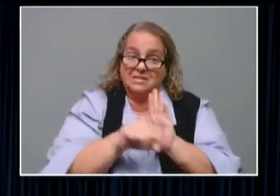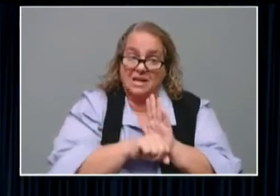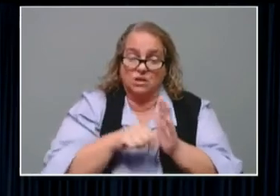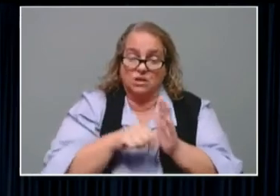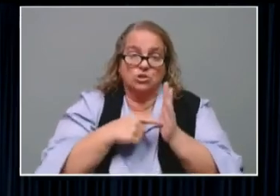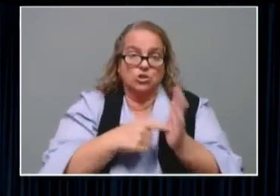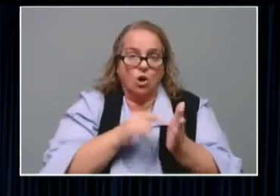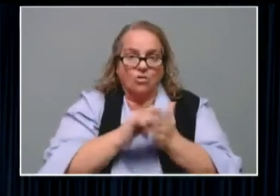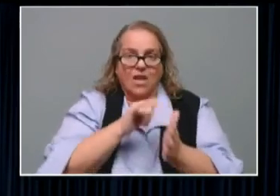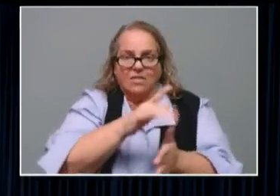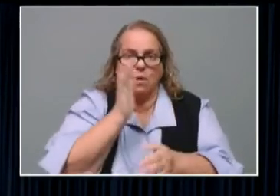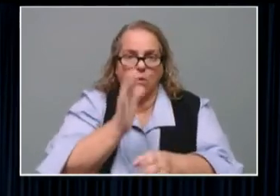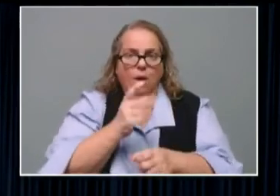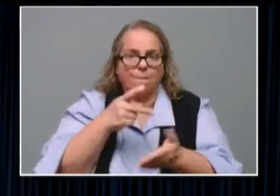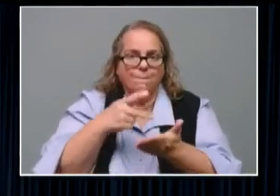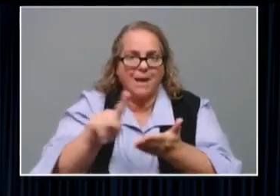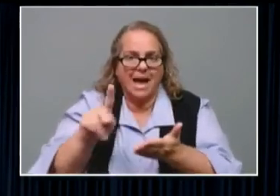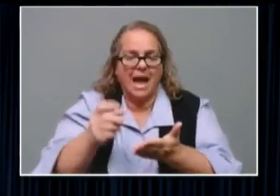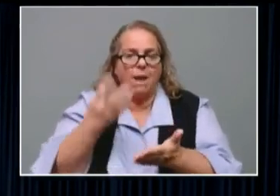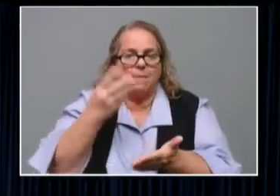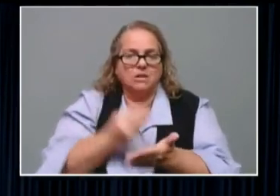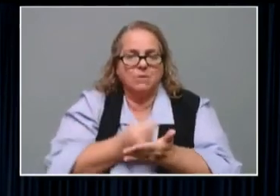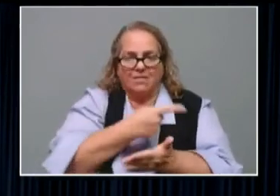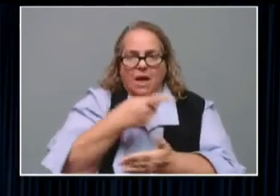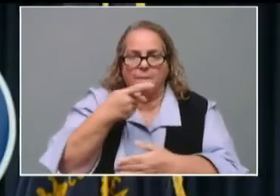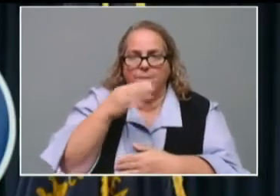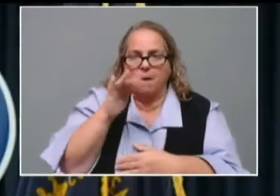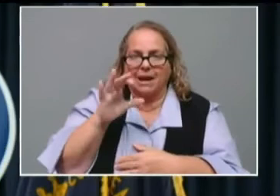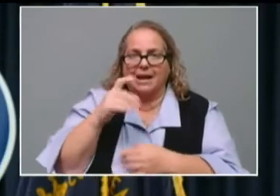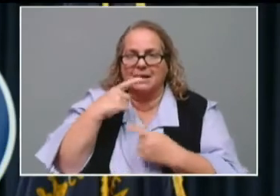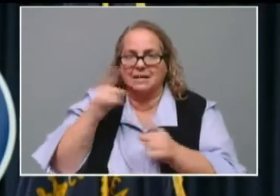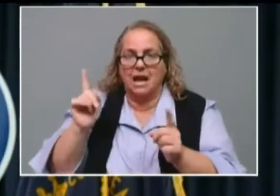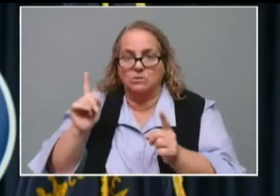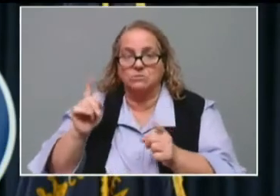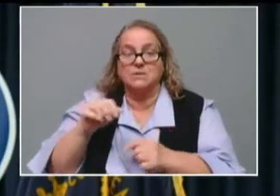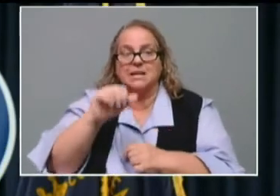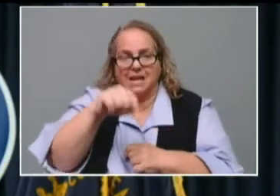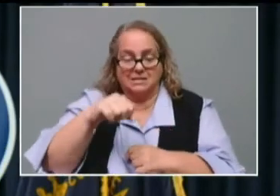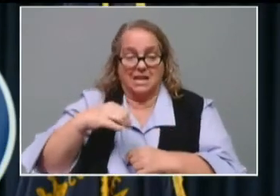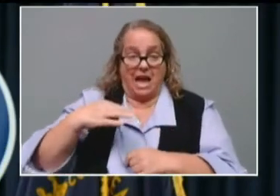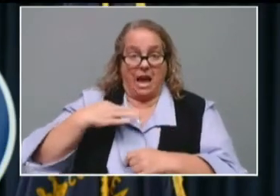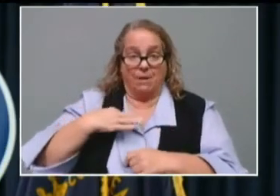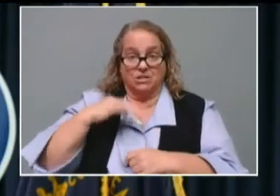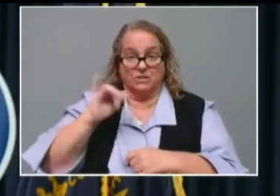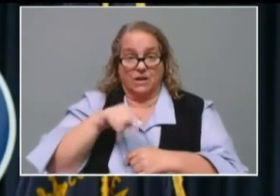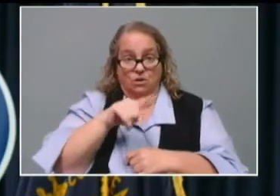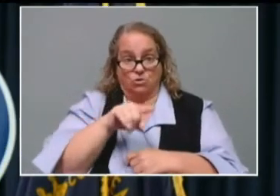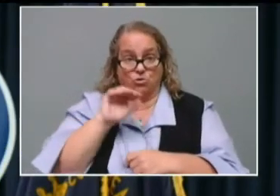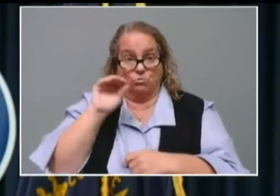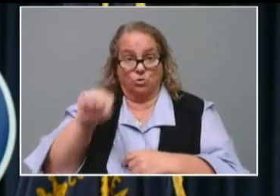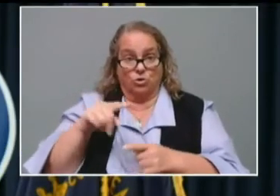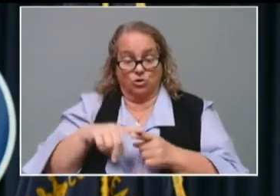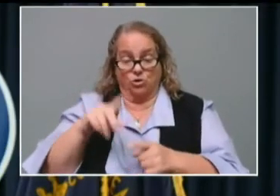Thank you. Yes. The application that you put into theta uh that's the board that approves